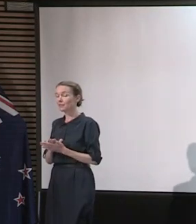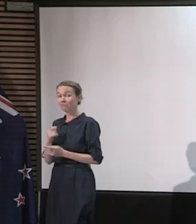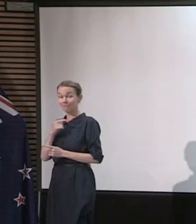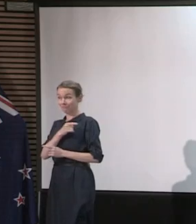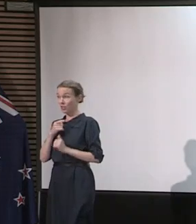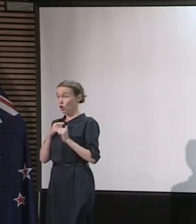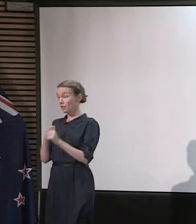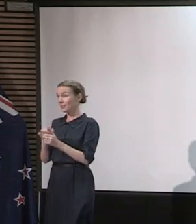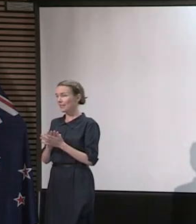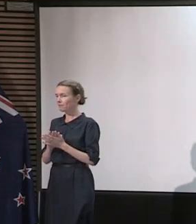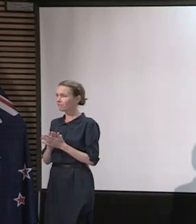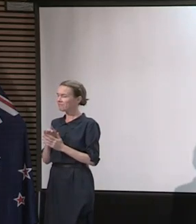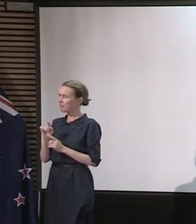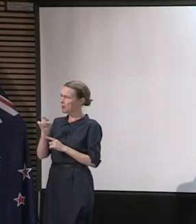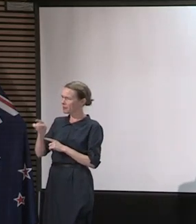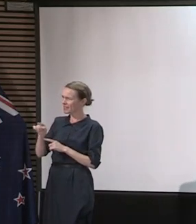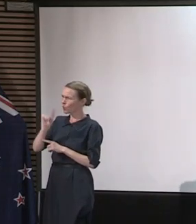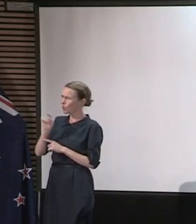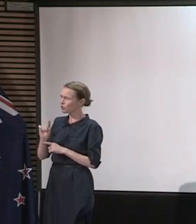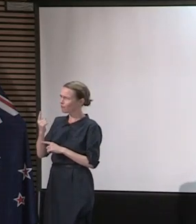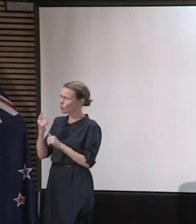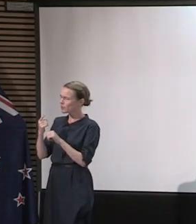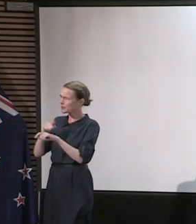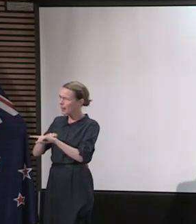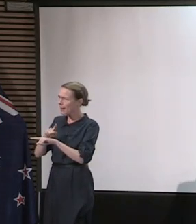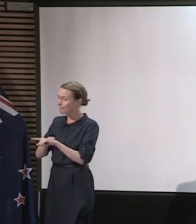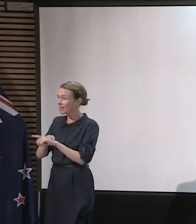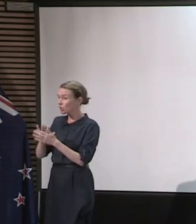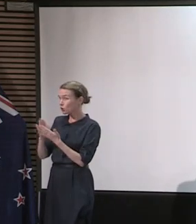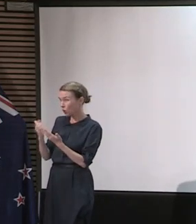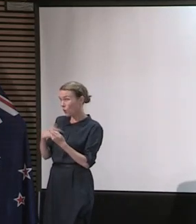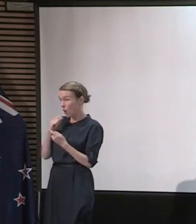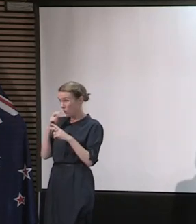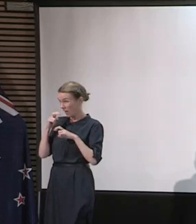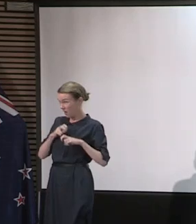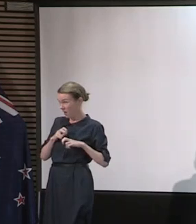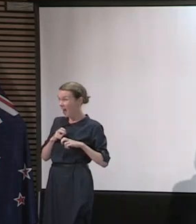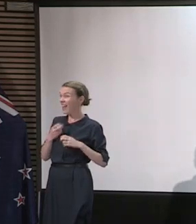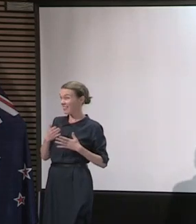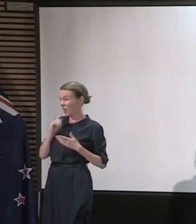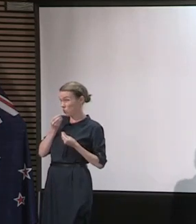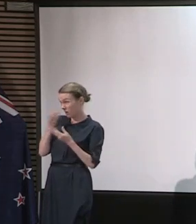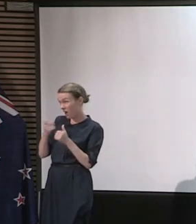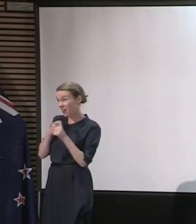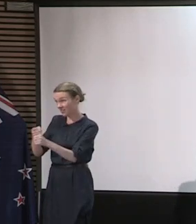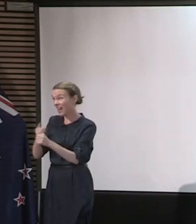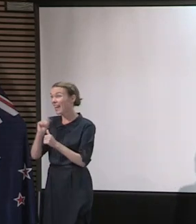me. Difficult do make a statement off the cuff. I'm sure Air New Zealand have been doing work around what is fair